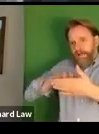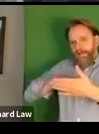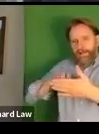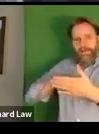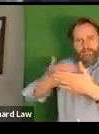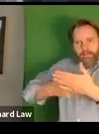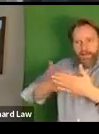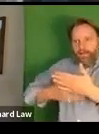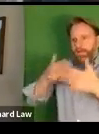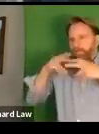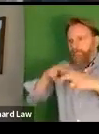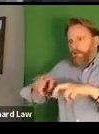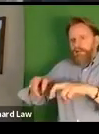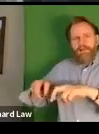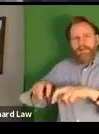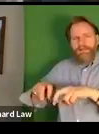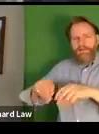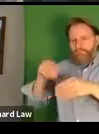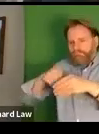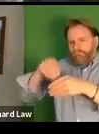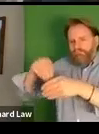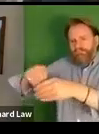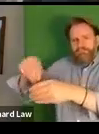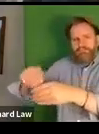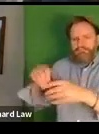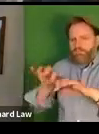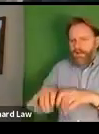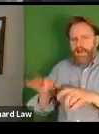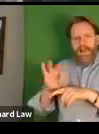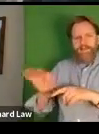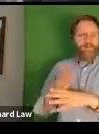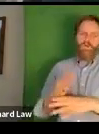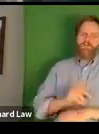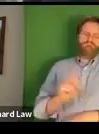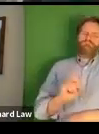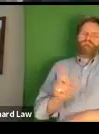are saying that they've been given to do so it's very very important because the